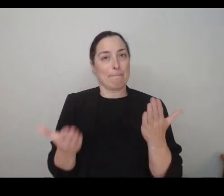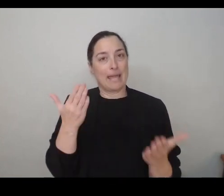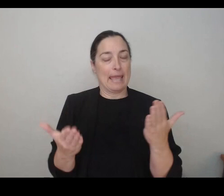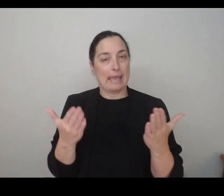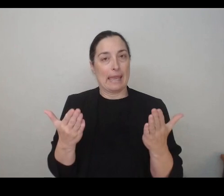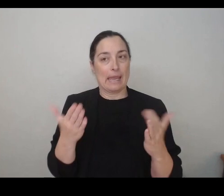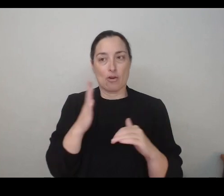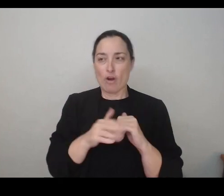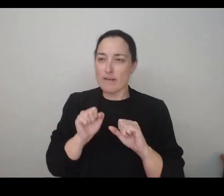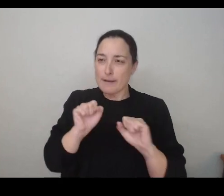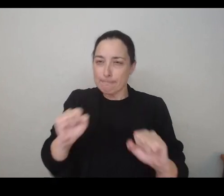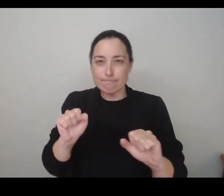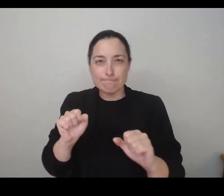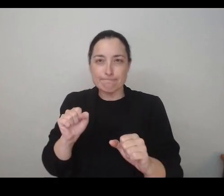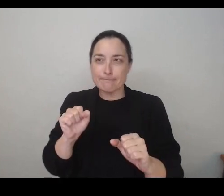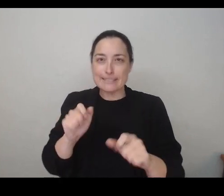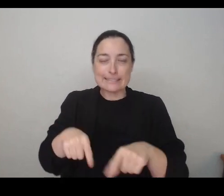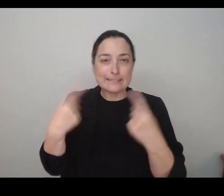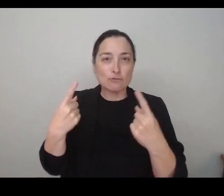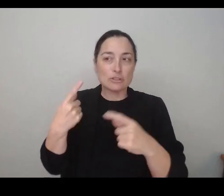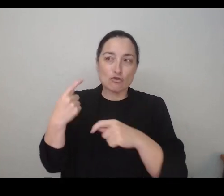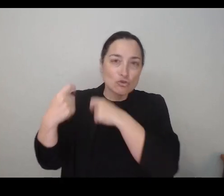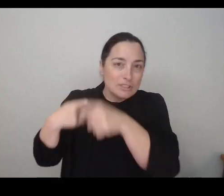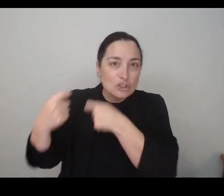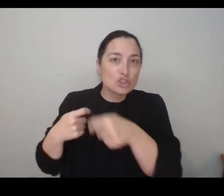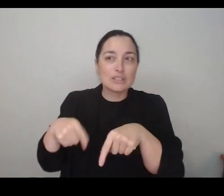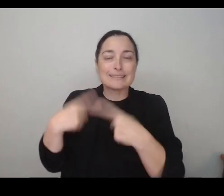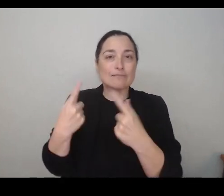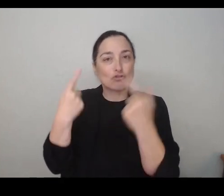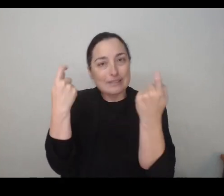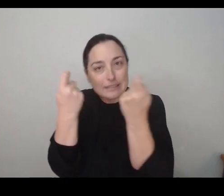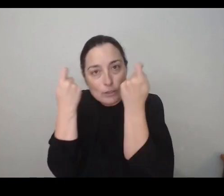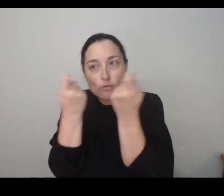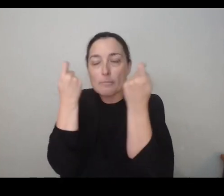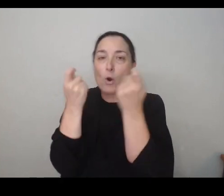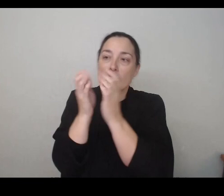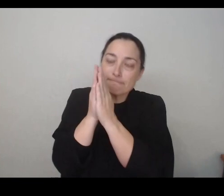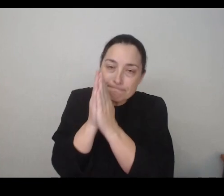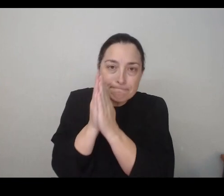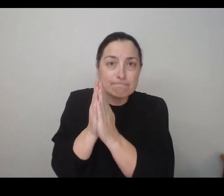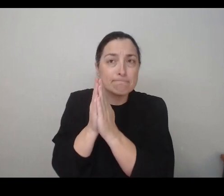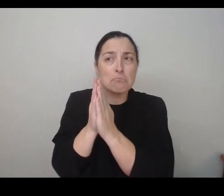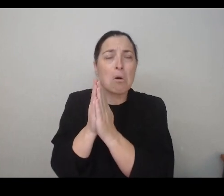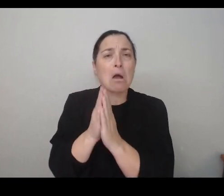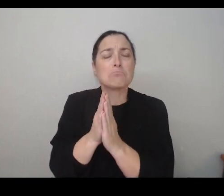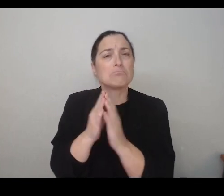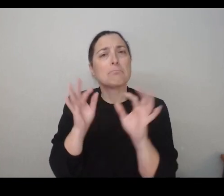was actually nothing special, nothing very distinctive. And obviously he gave those interests